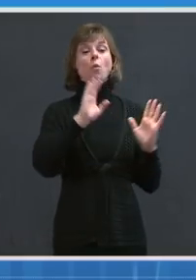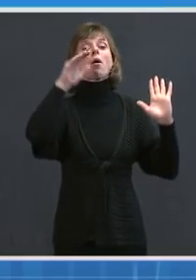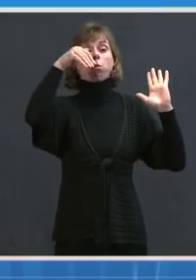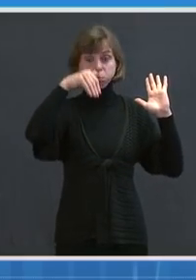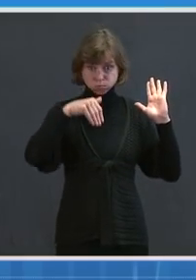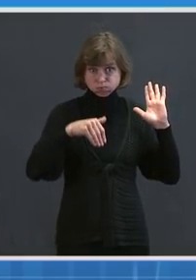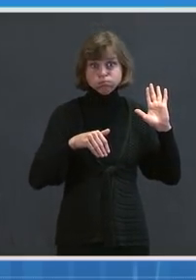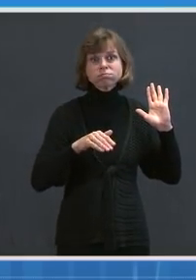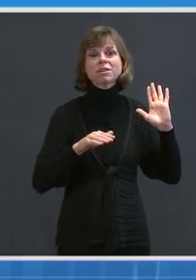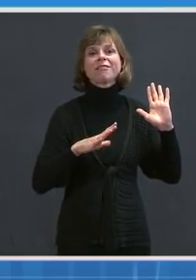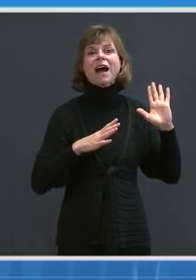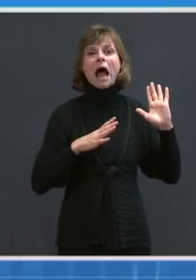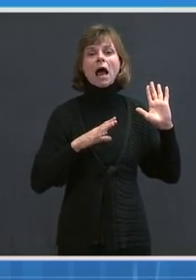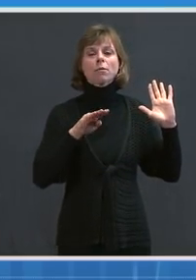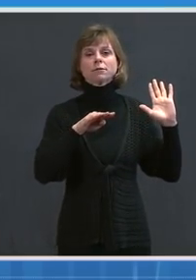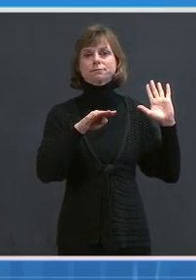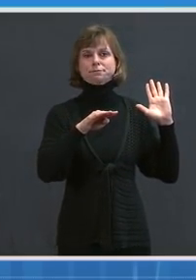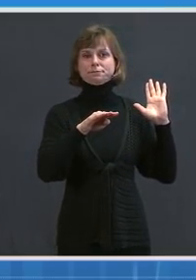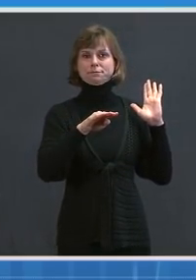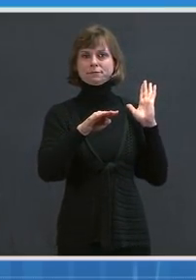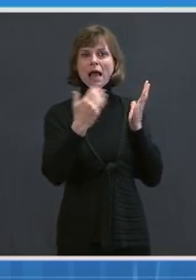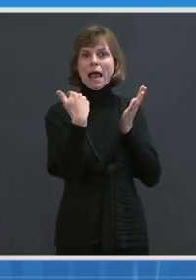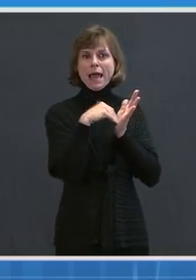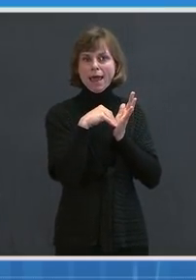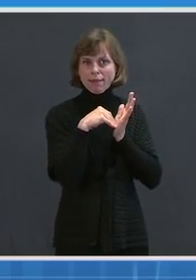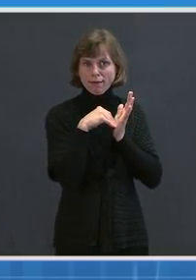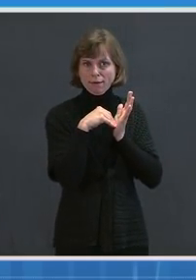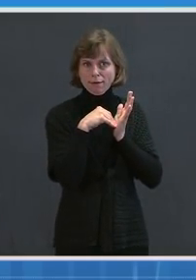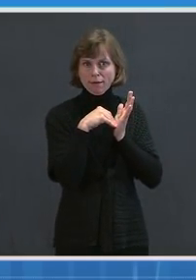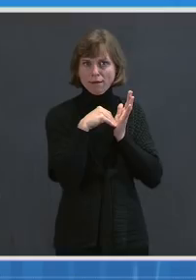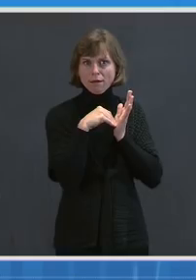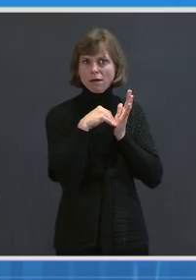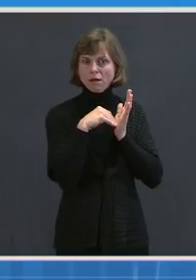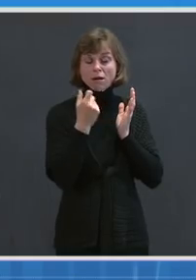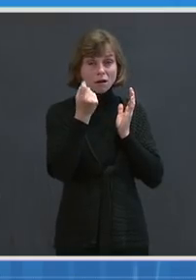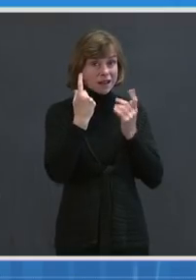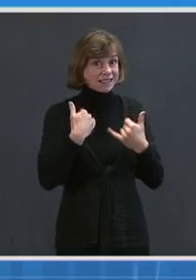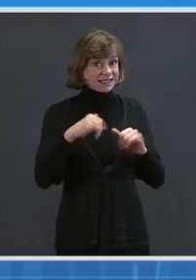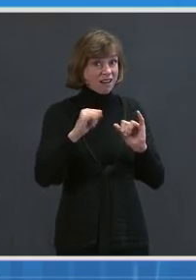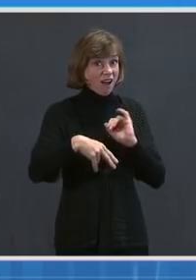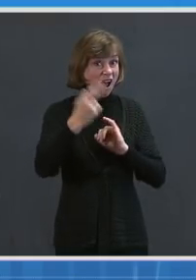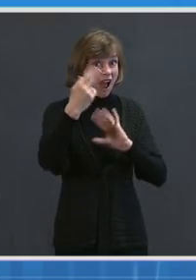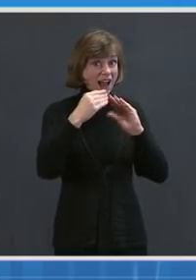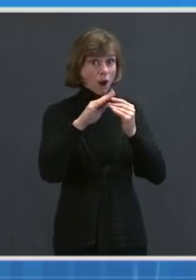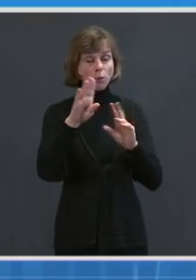but we plateaued again at a very high baseline -- in this case, 40,000.